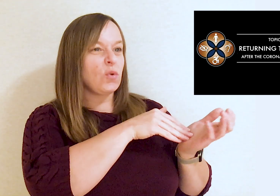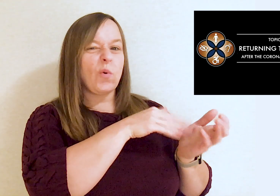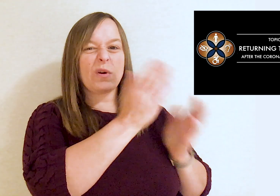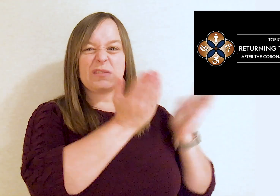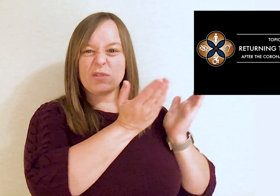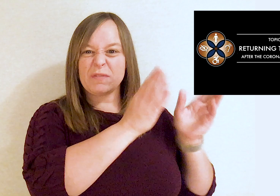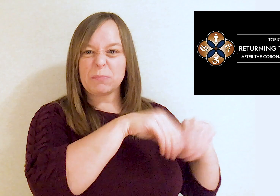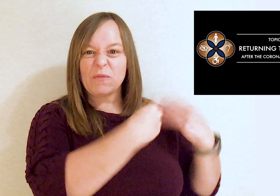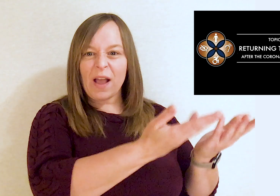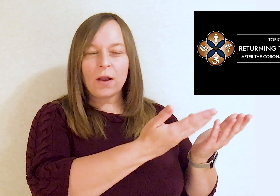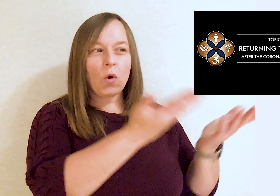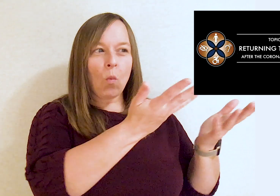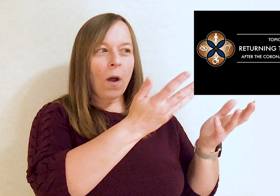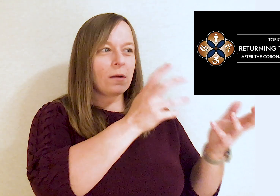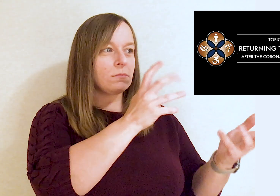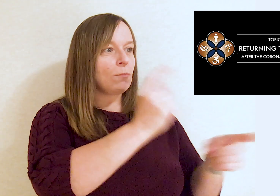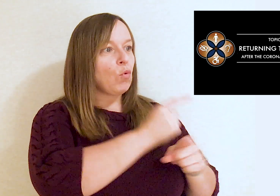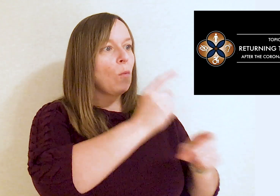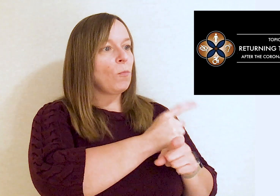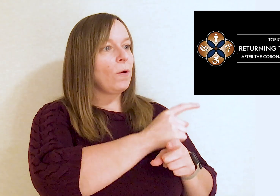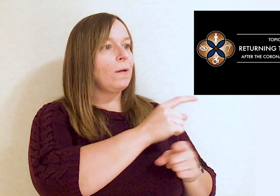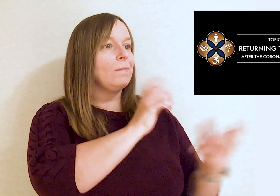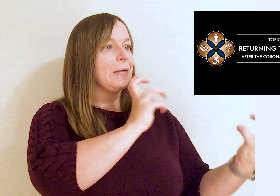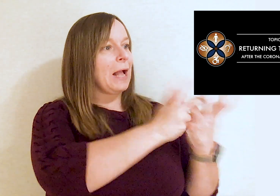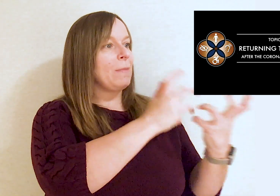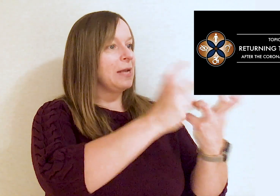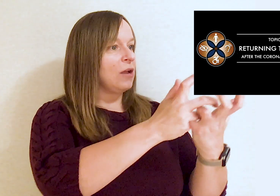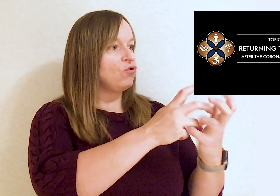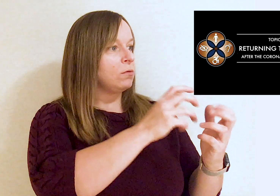Or your service provider about what are appropriate accommodations to keep you